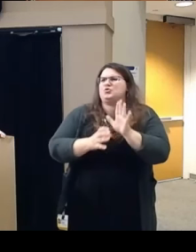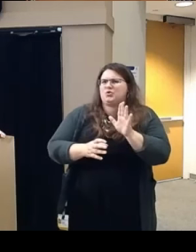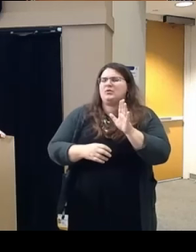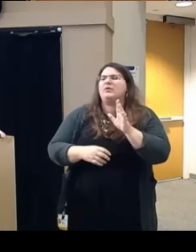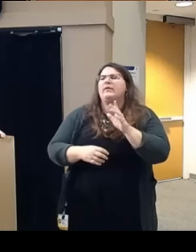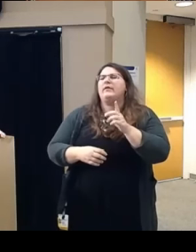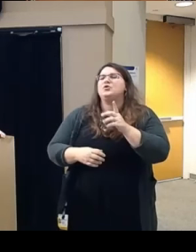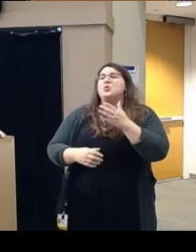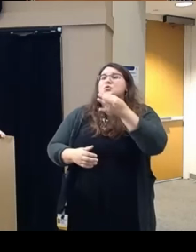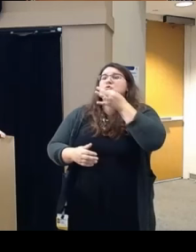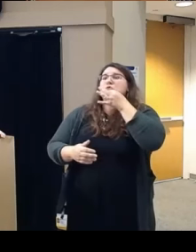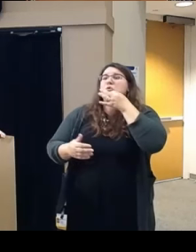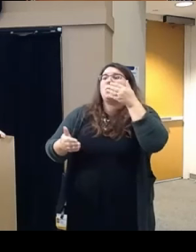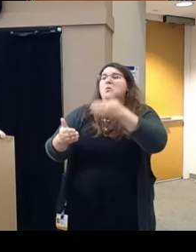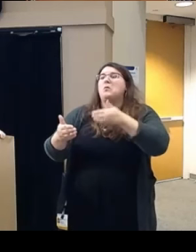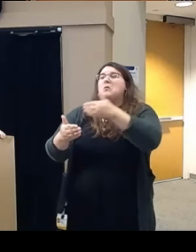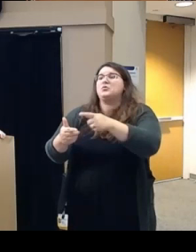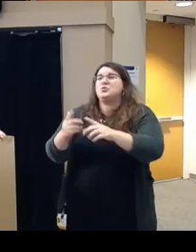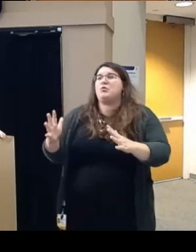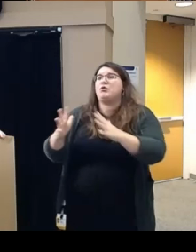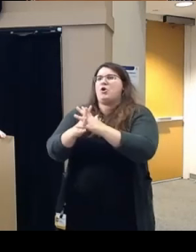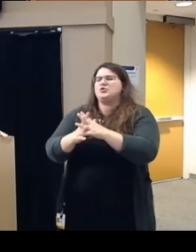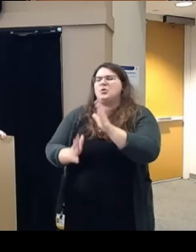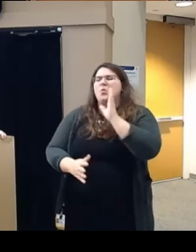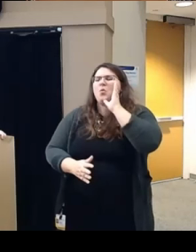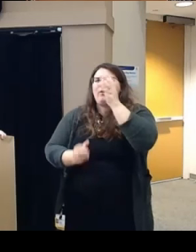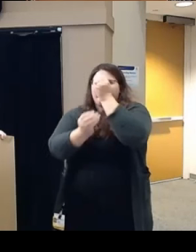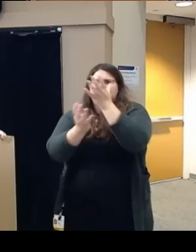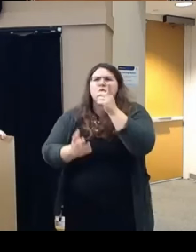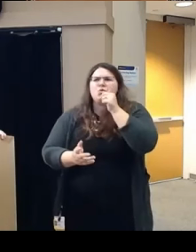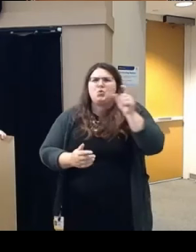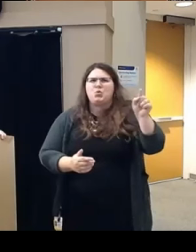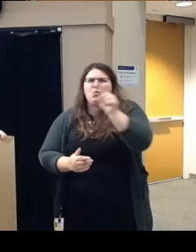users are and how to get in touch with them as always you will be able to call or email the help